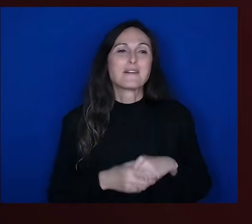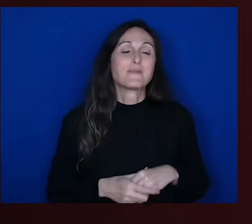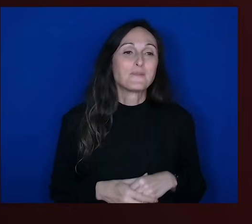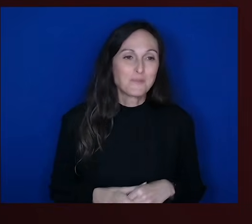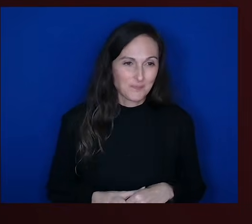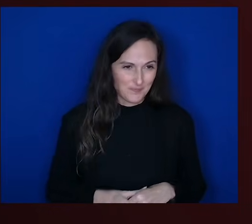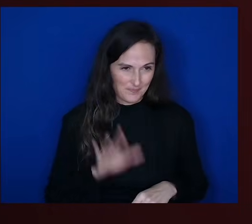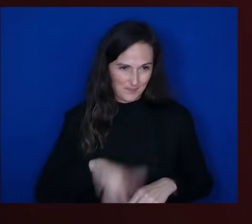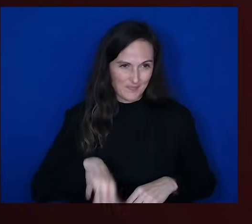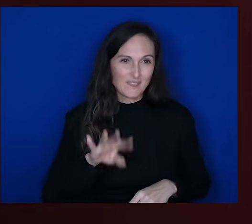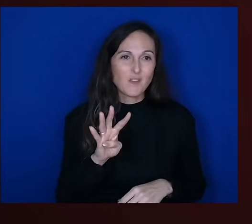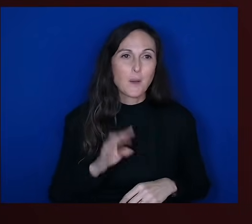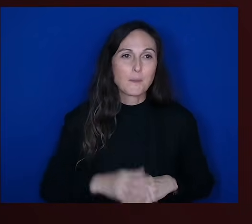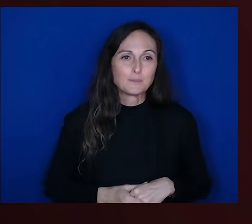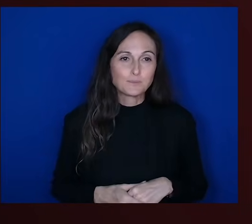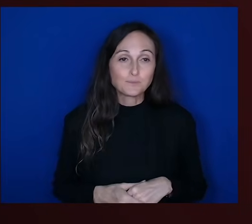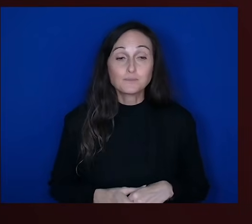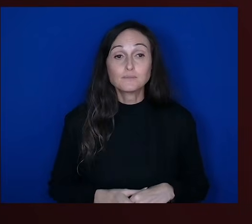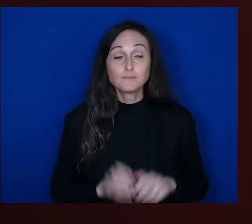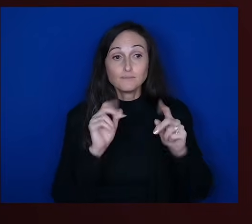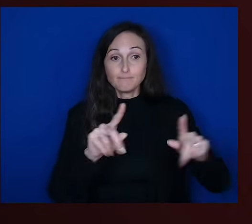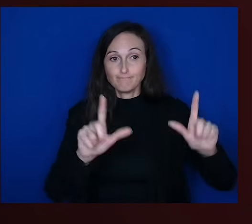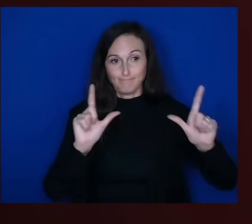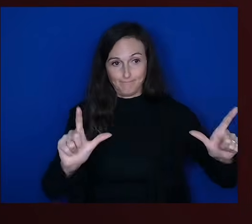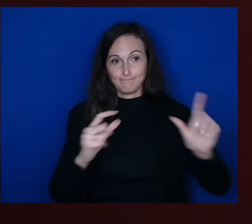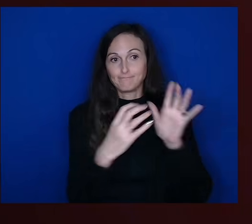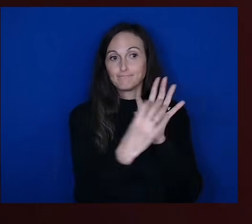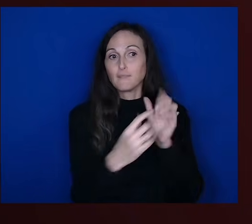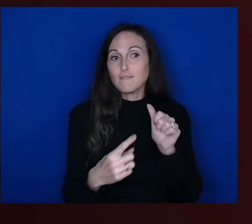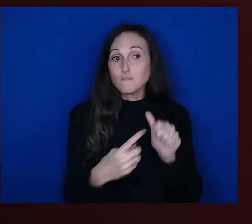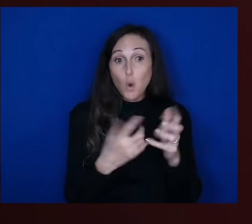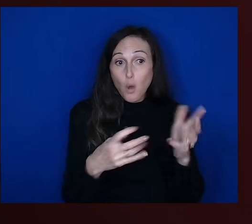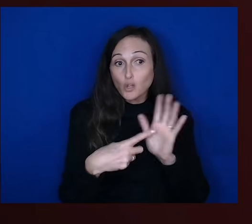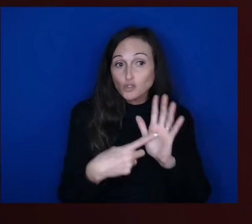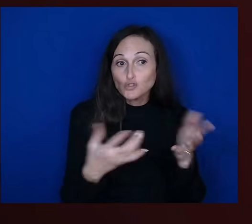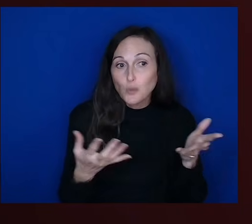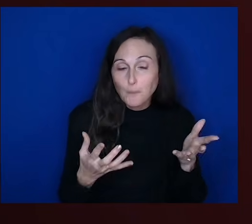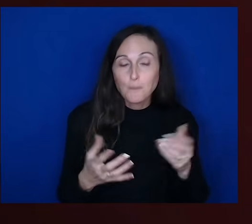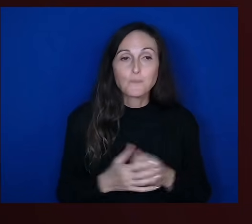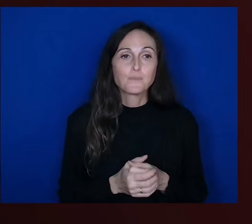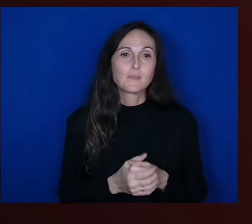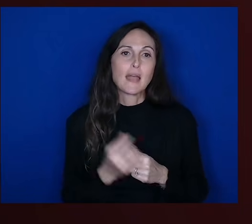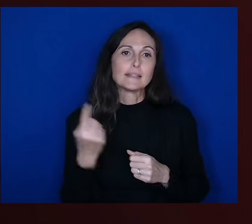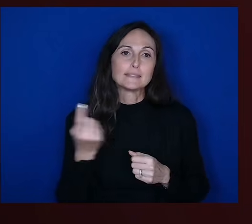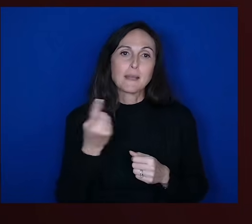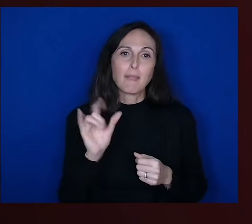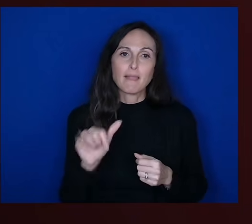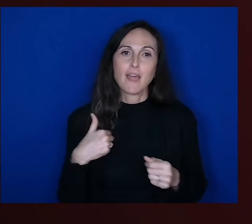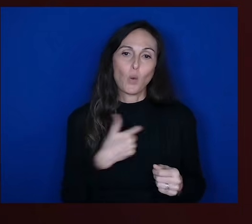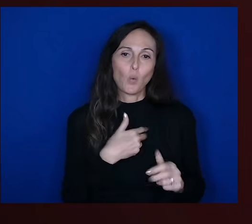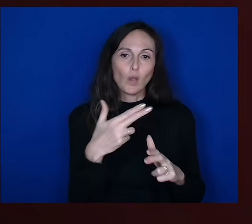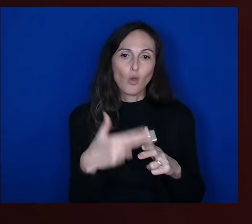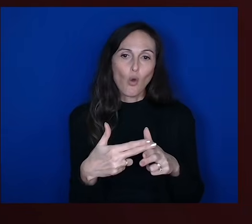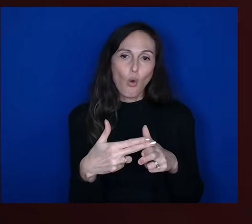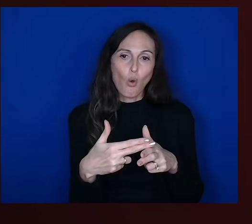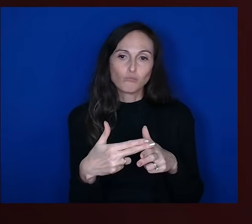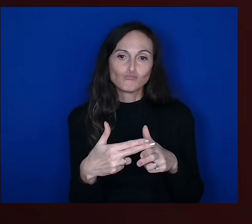Okay, so in this section, the first thing I want to show you is something that we call structured data.